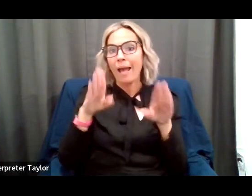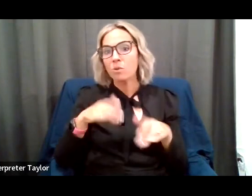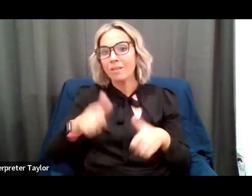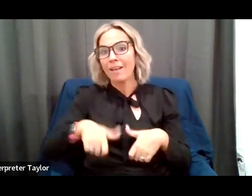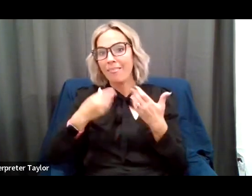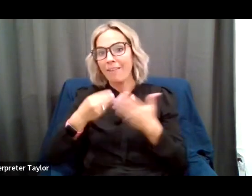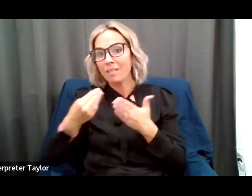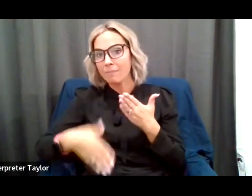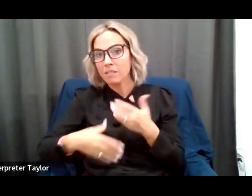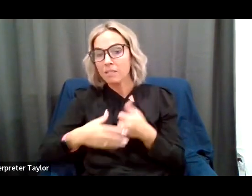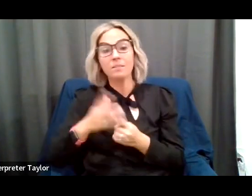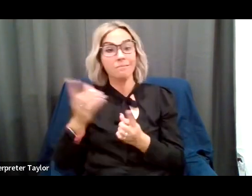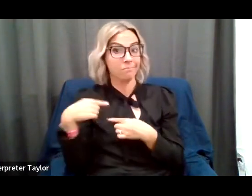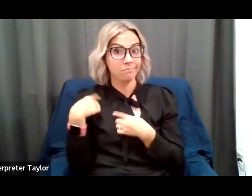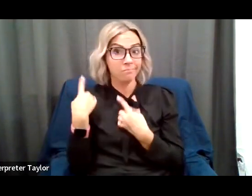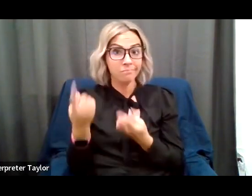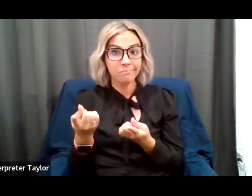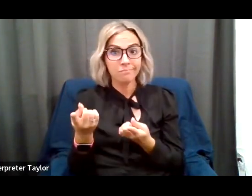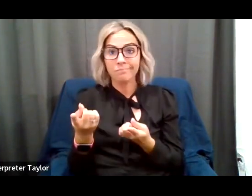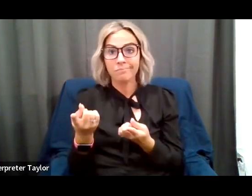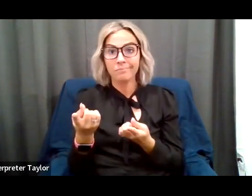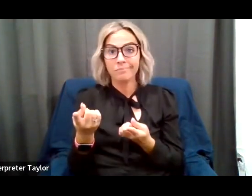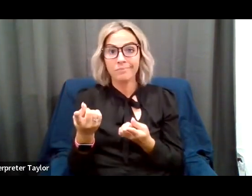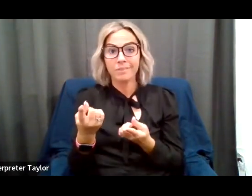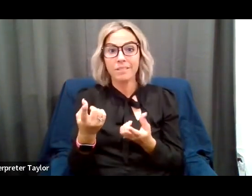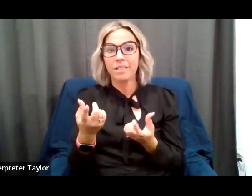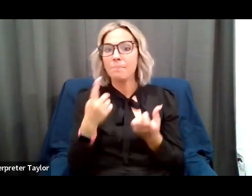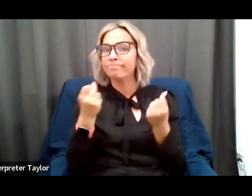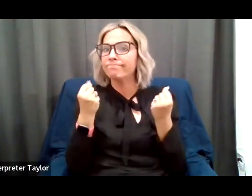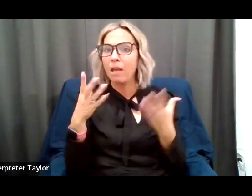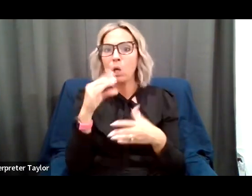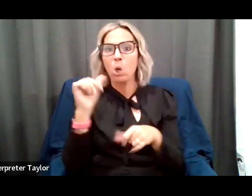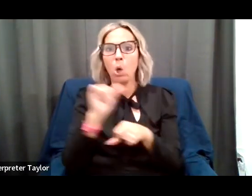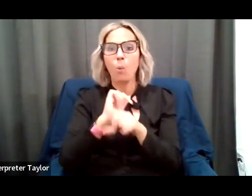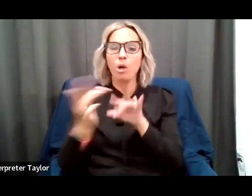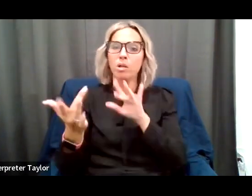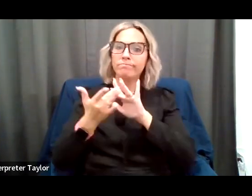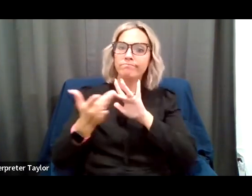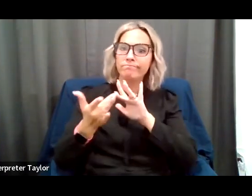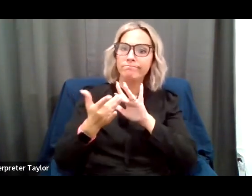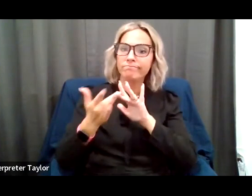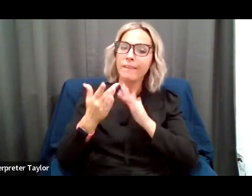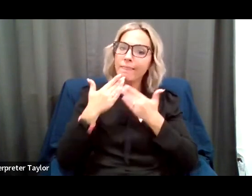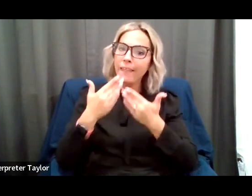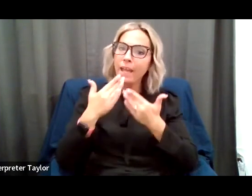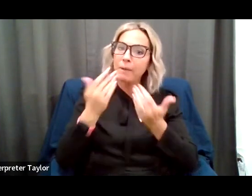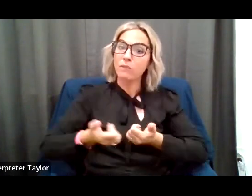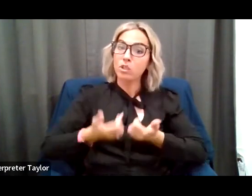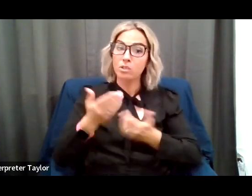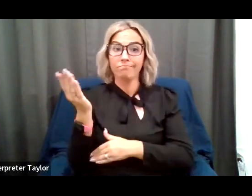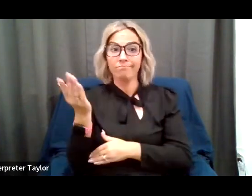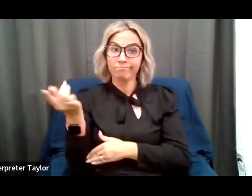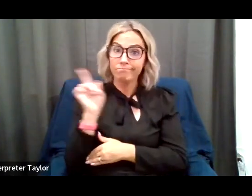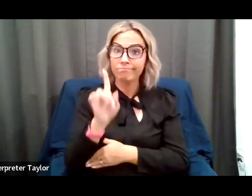Since then, I can't tell you the number of colleagues who reached out to me for speaking up and thanked me for speaking up on this issue.